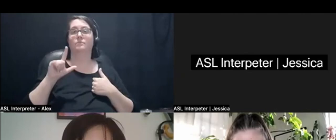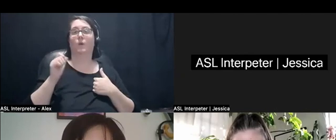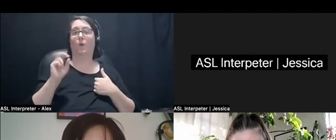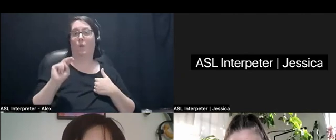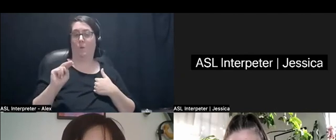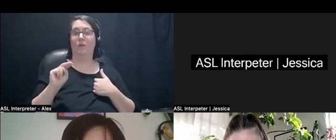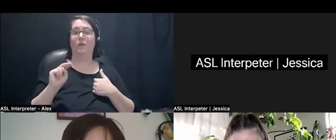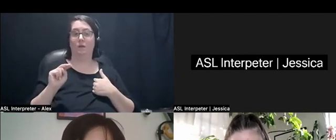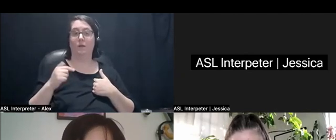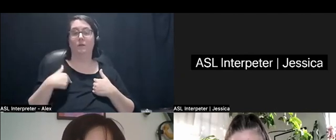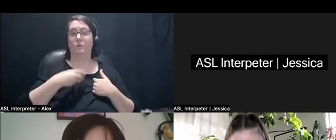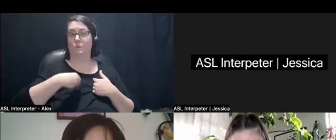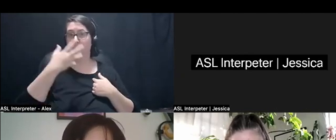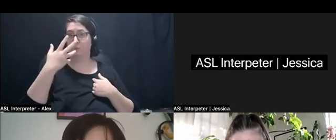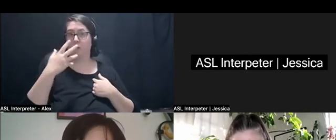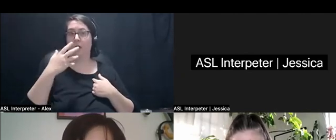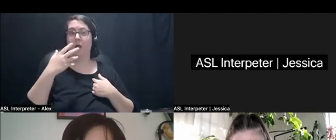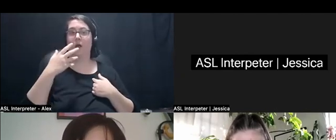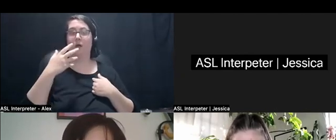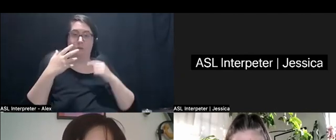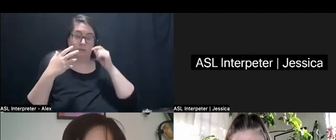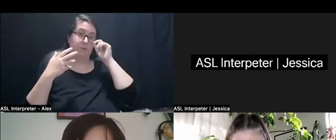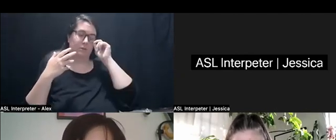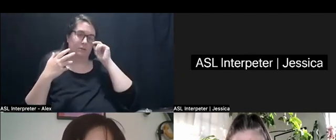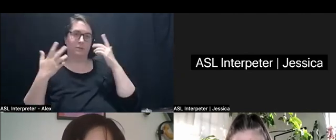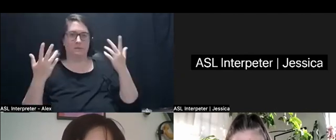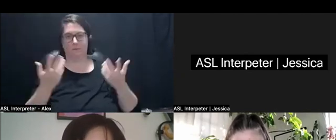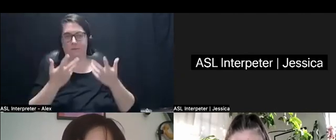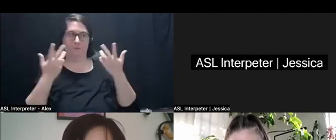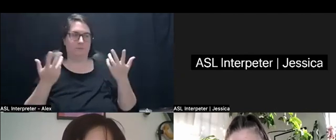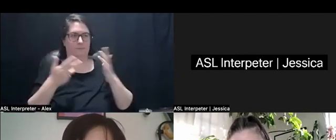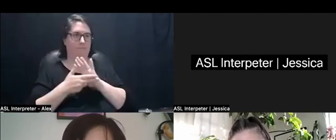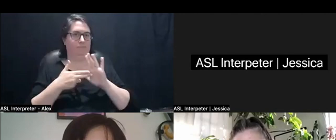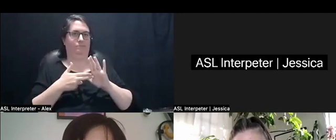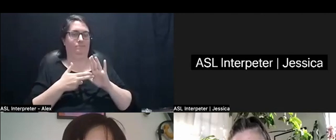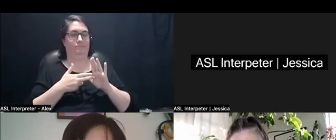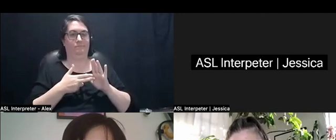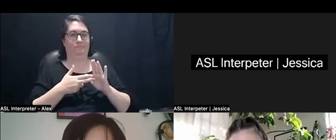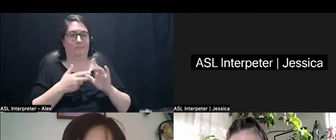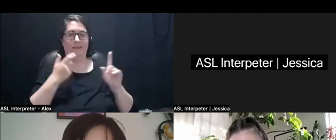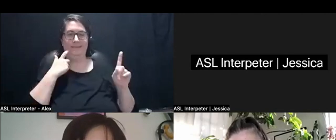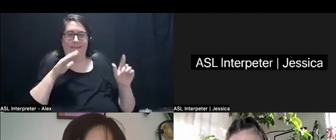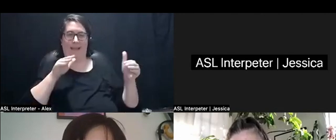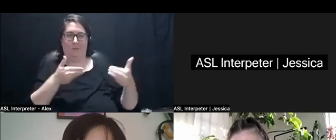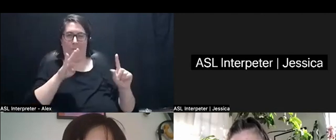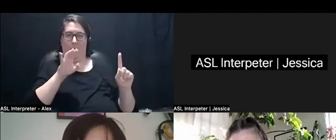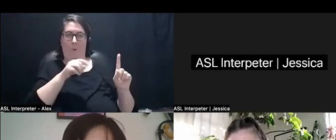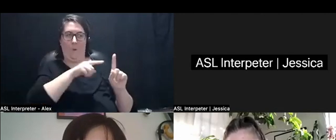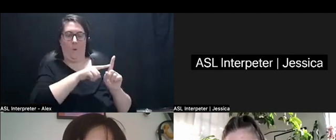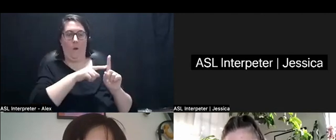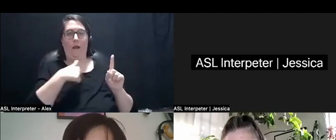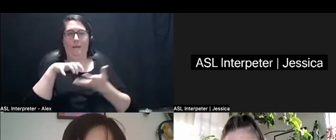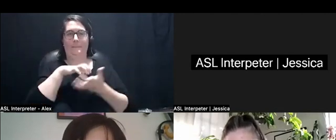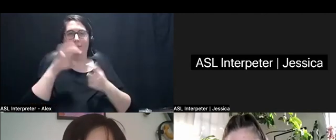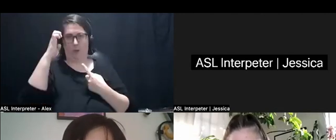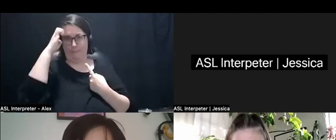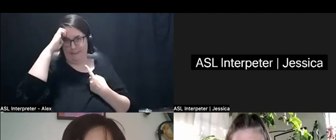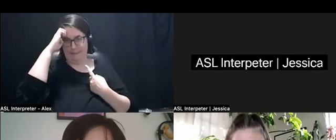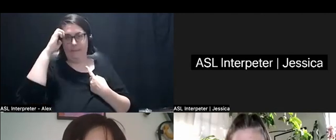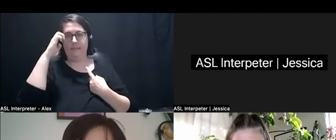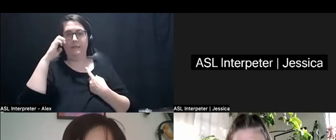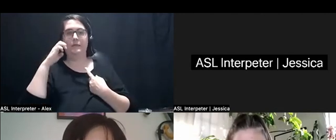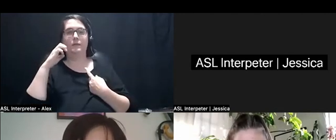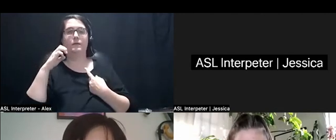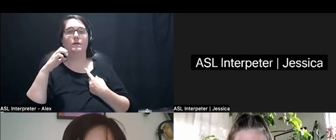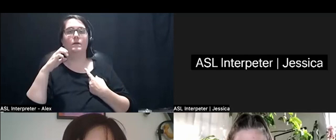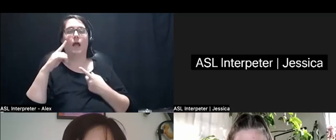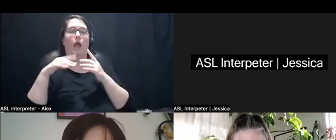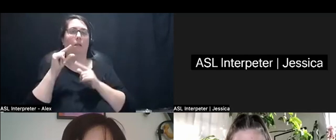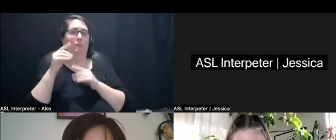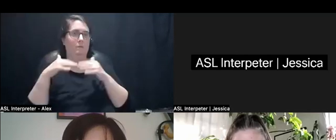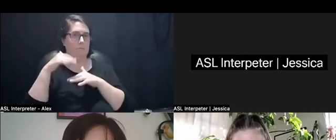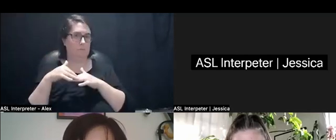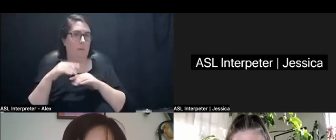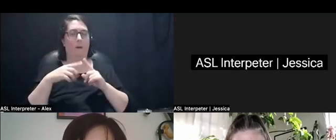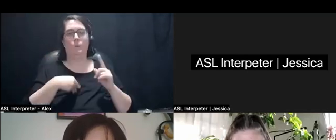I am a white coded, as told in my introduction, of mix European, also Mi’kmaw ancestry, but I'm white coded,